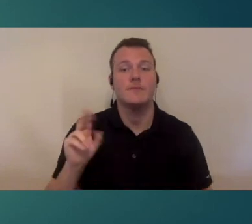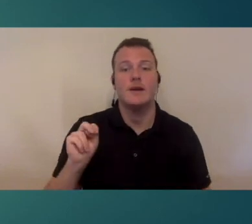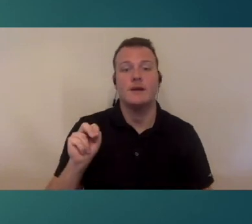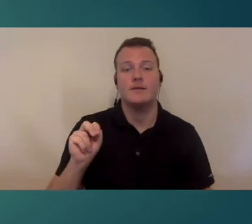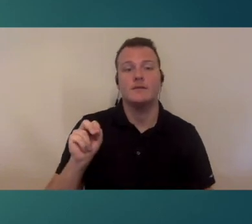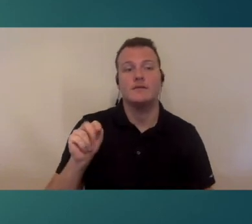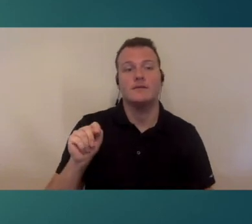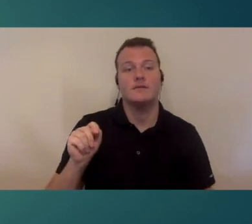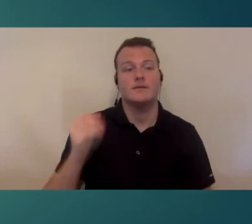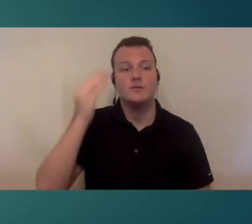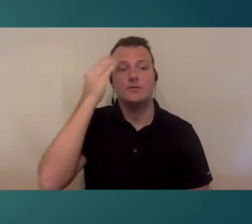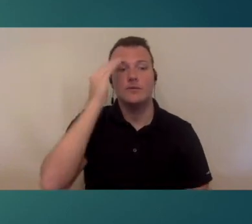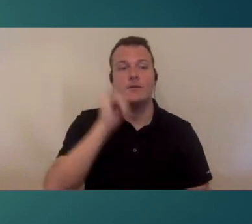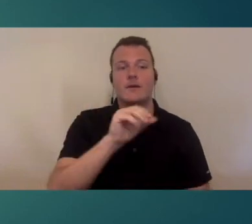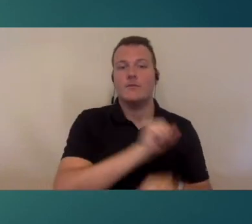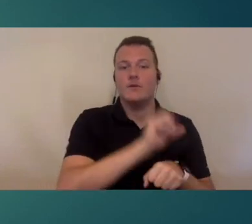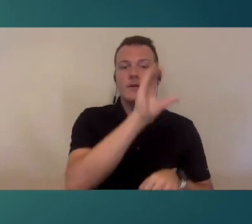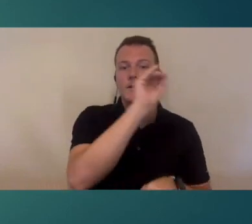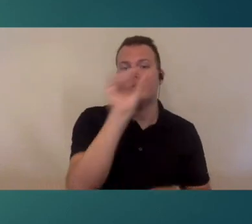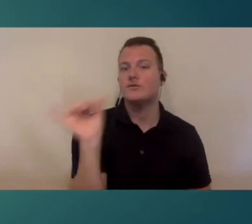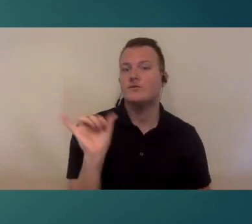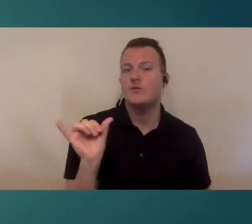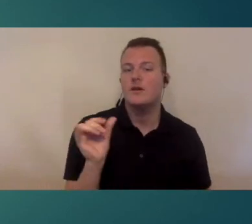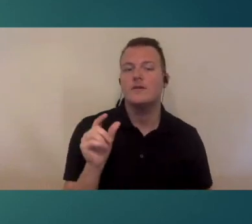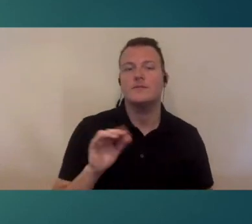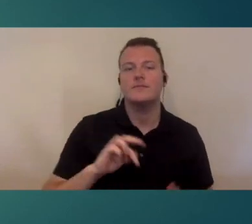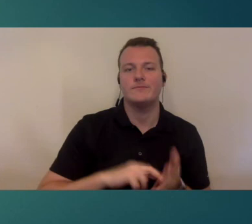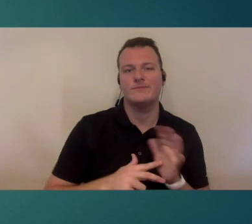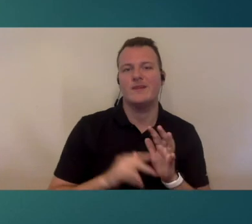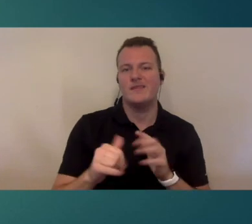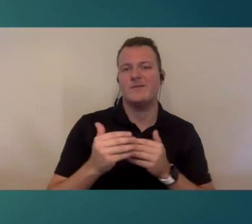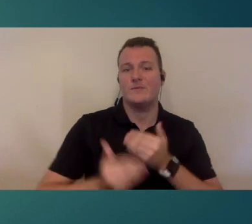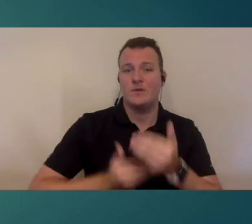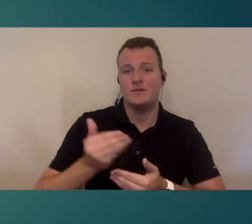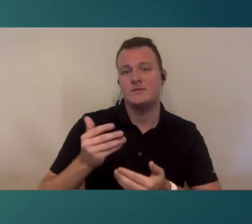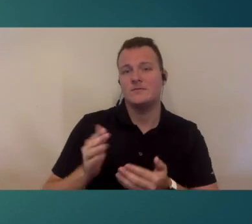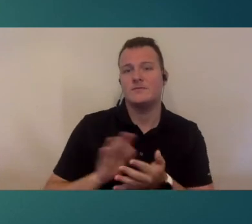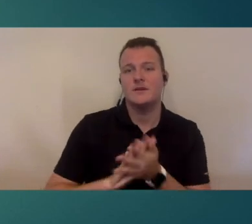know your employer as well. So it's- it's going to be a much more relaxed and